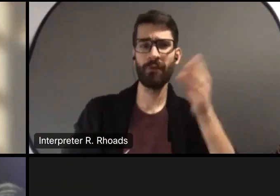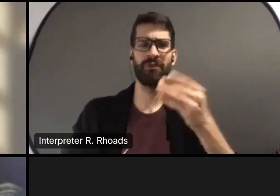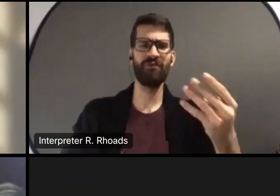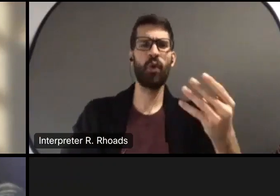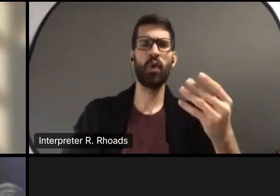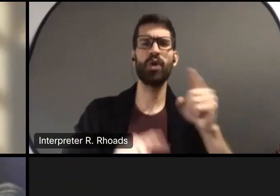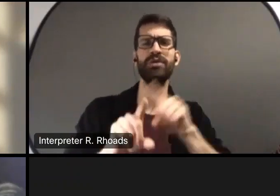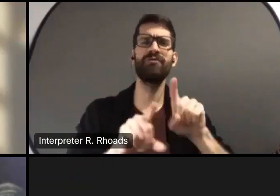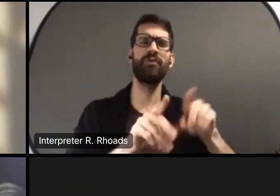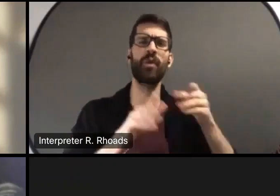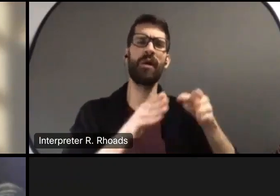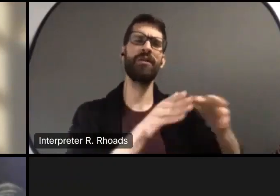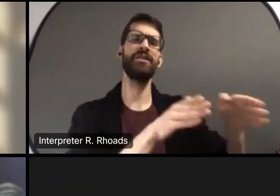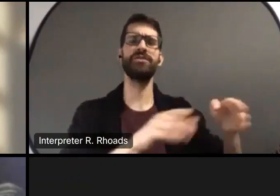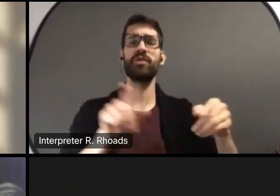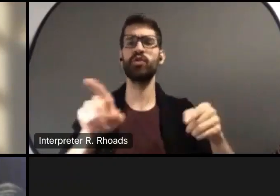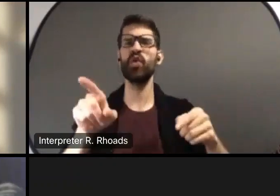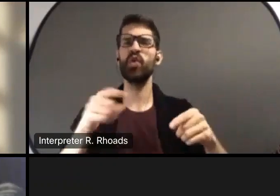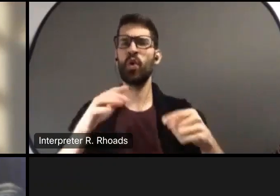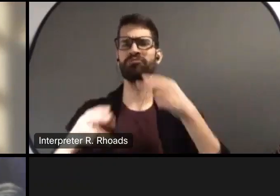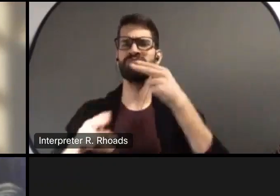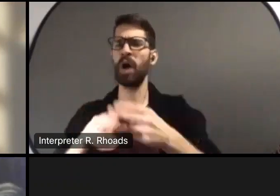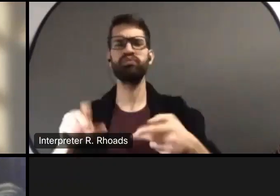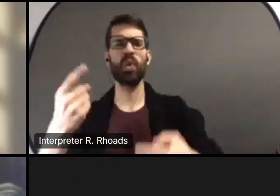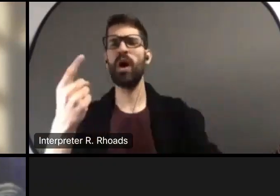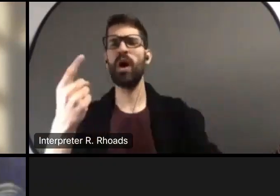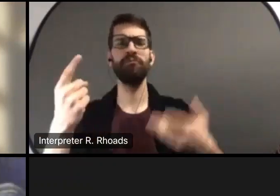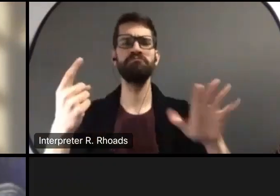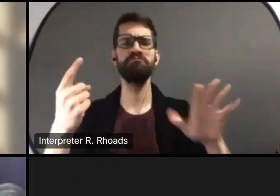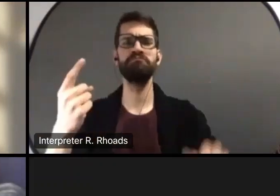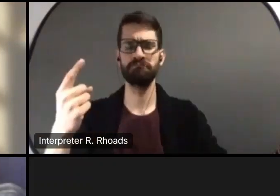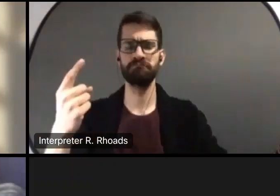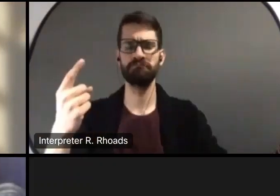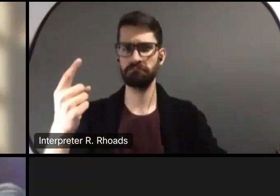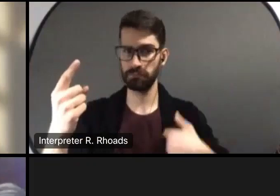we needed to use one. Did you misspeak, or do we only need to use one of those